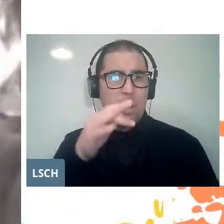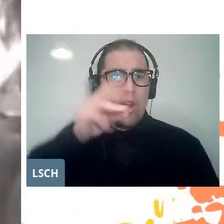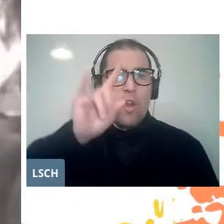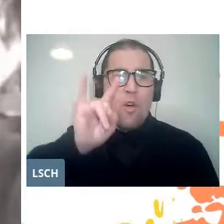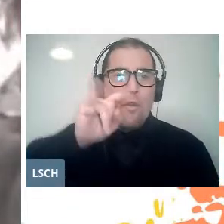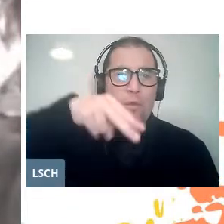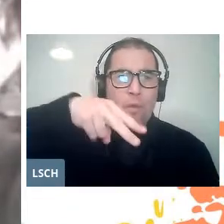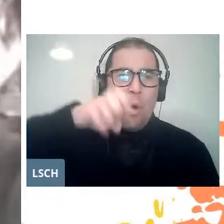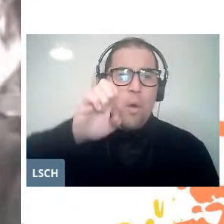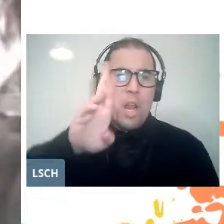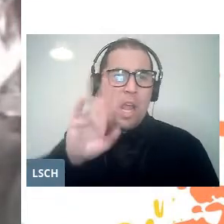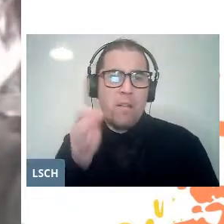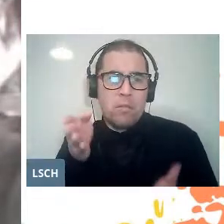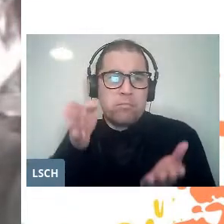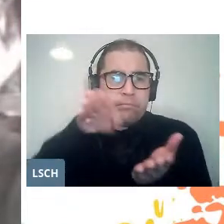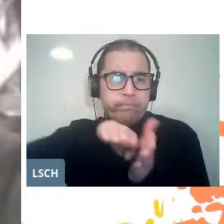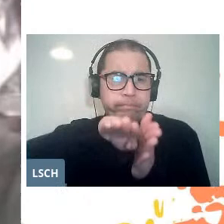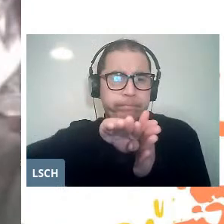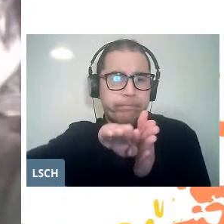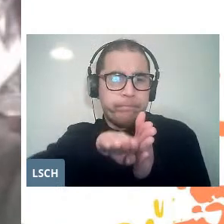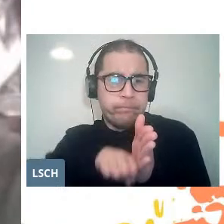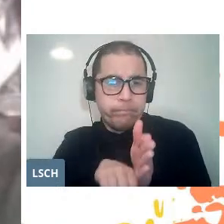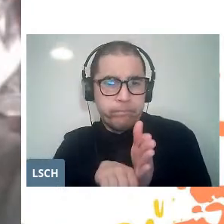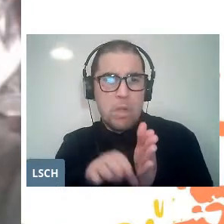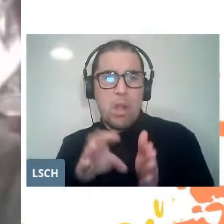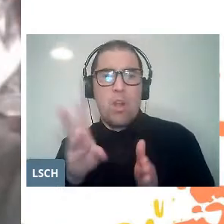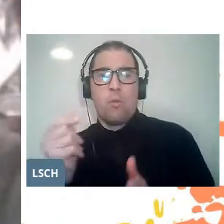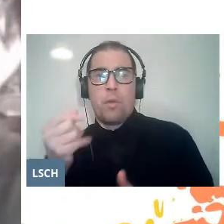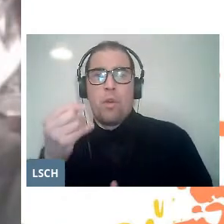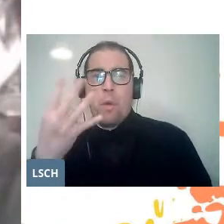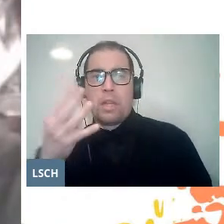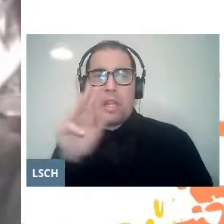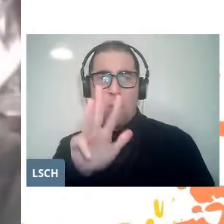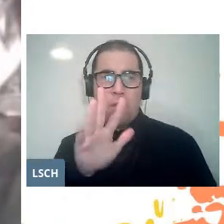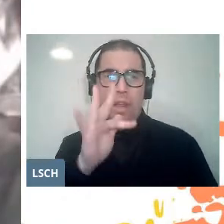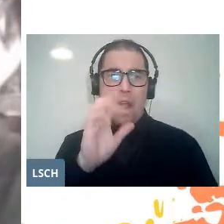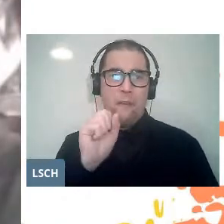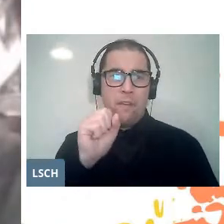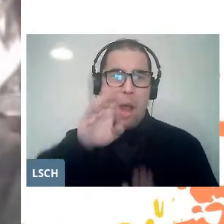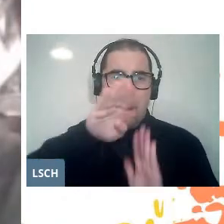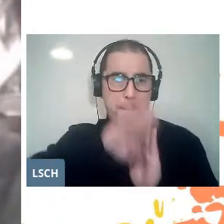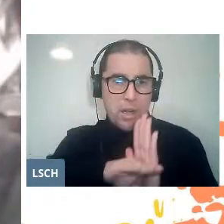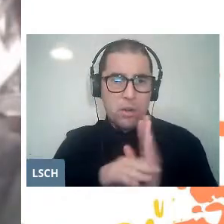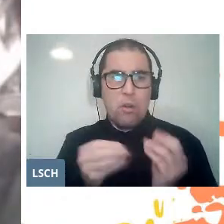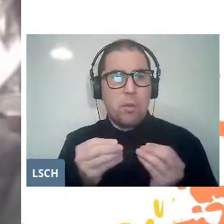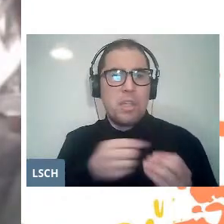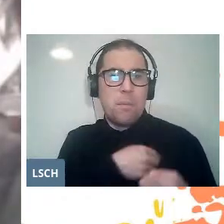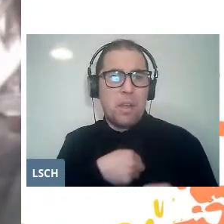Symphony number 49 in F minor. What it's called. Passion.